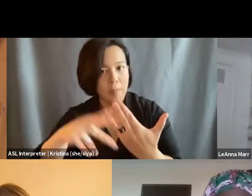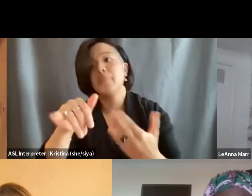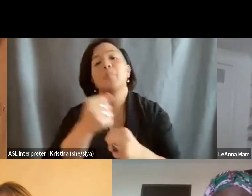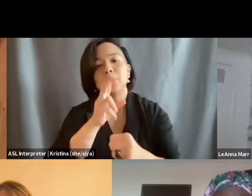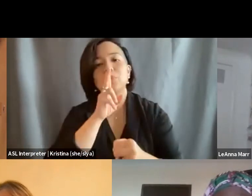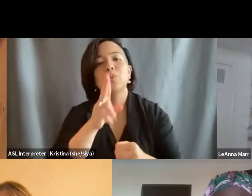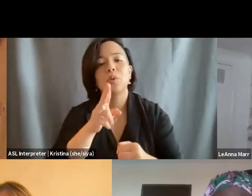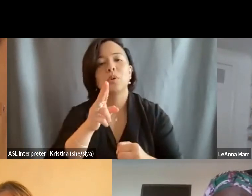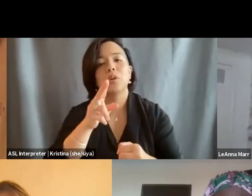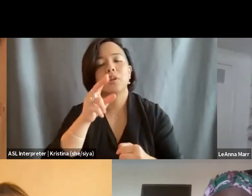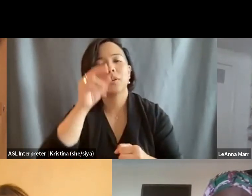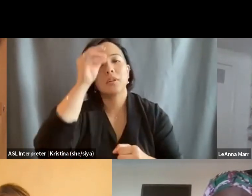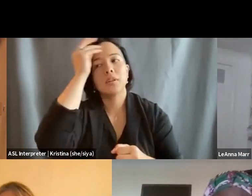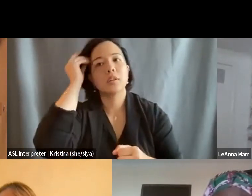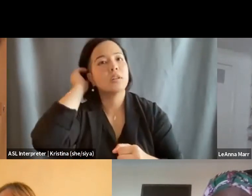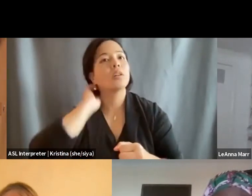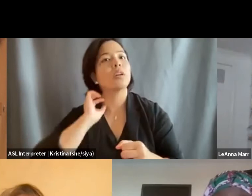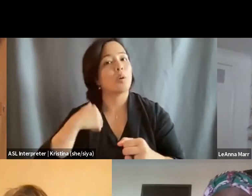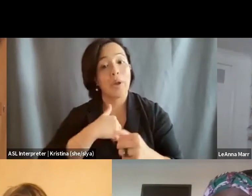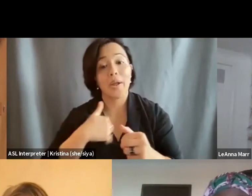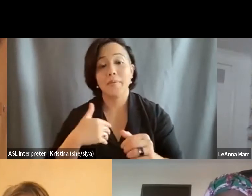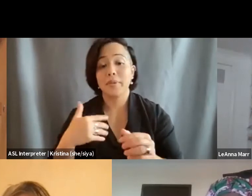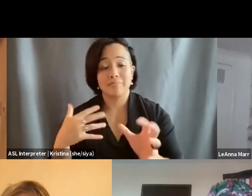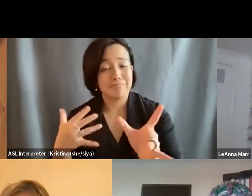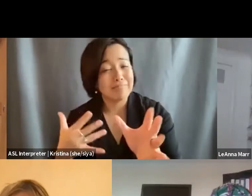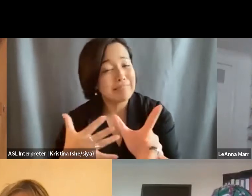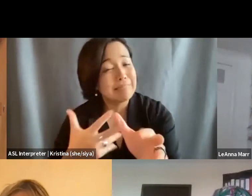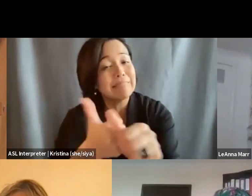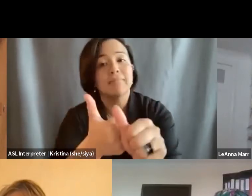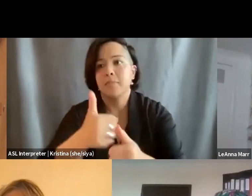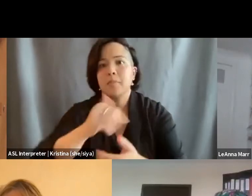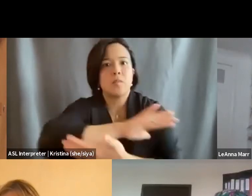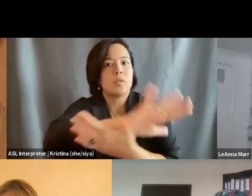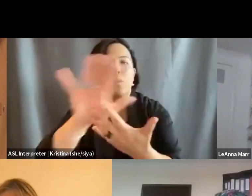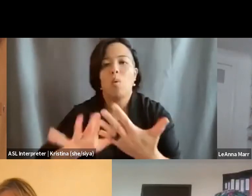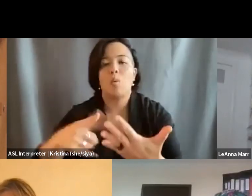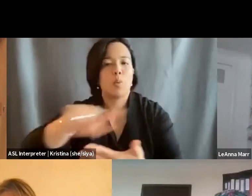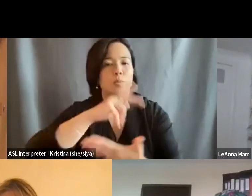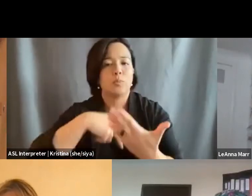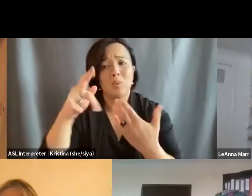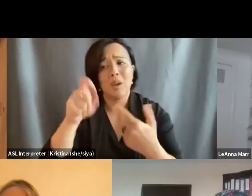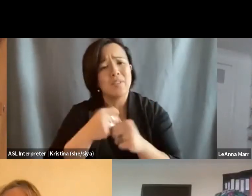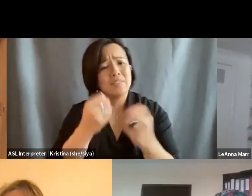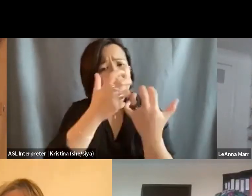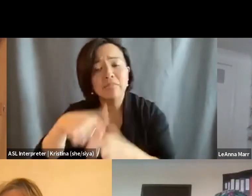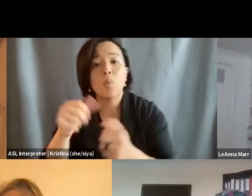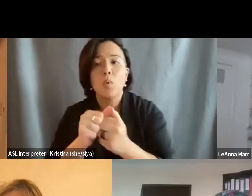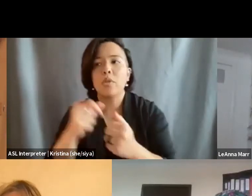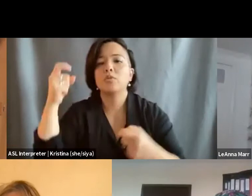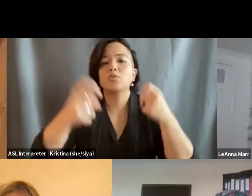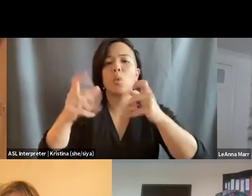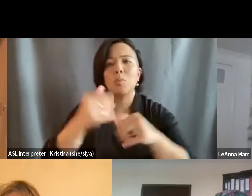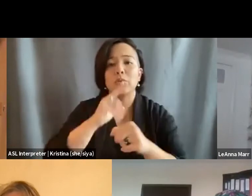and know our